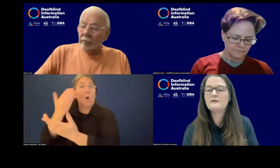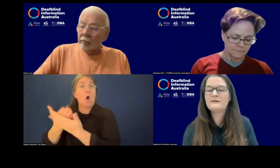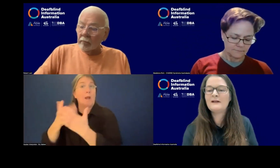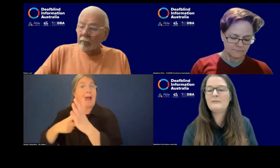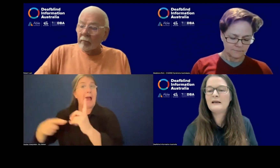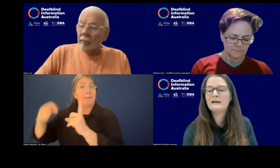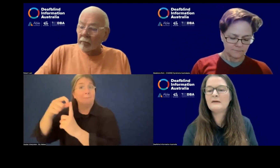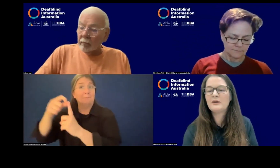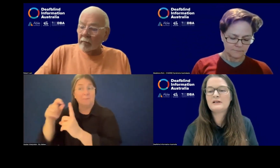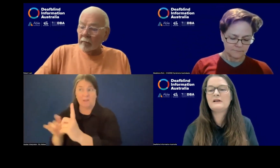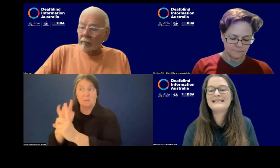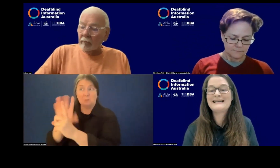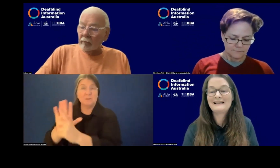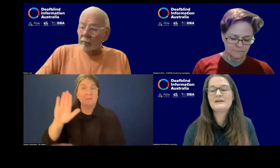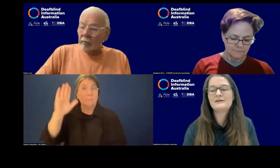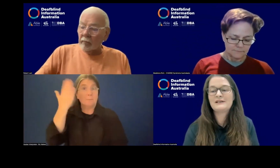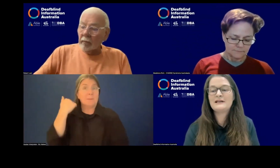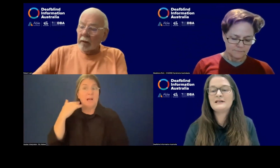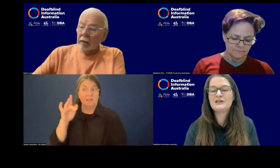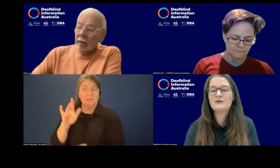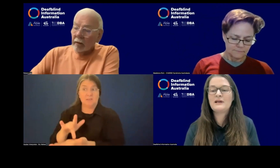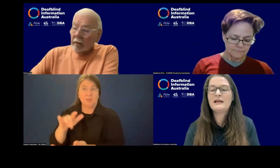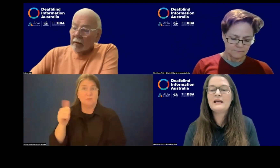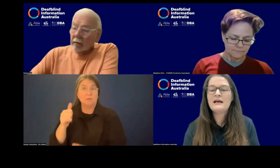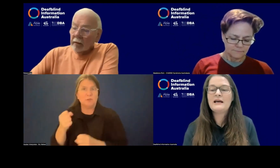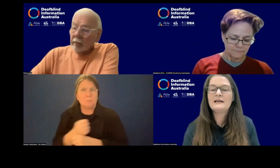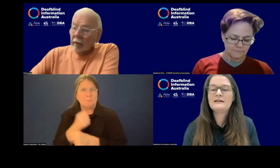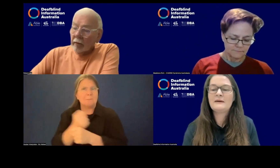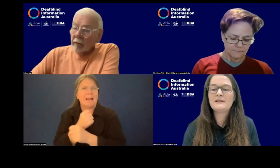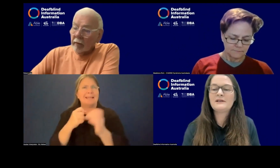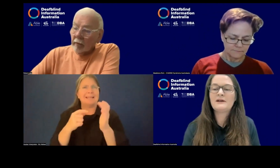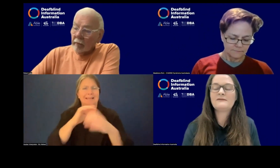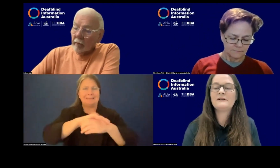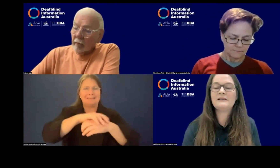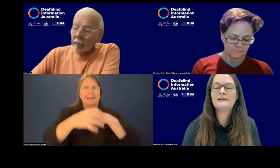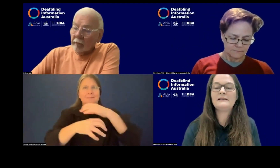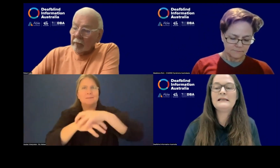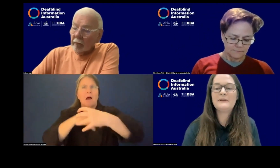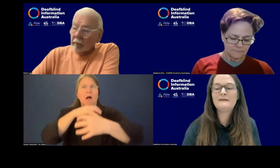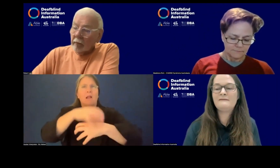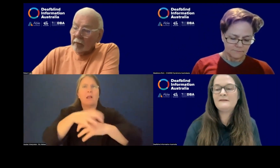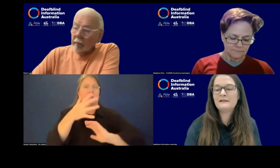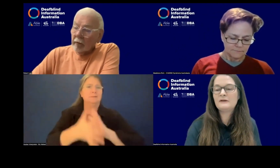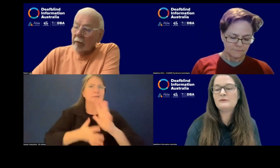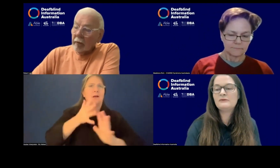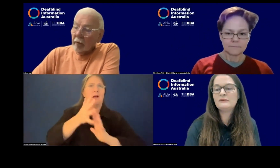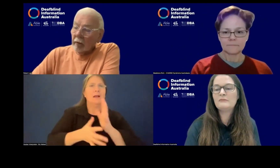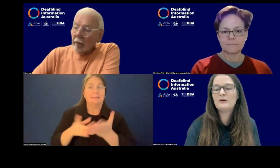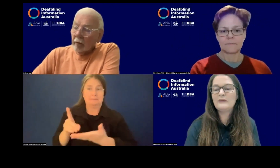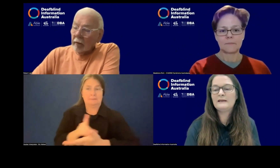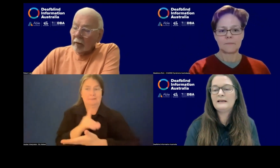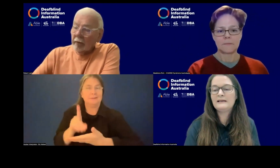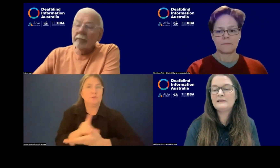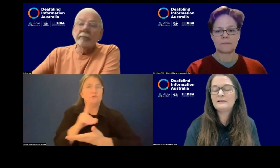for developing a personalised tactile sign dictionary and adapted signs for limited physical mobility.